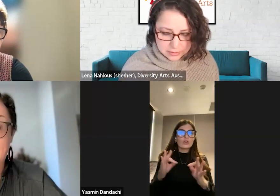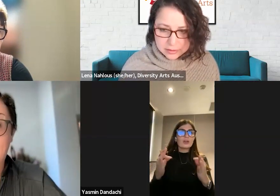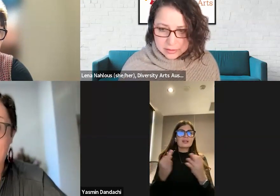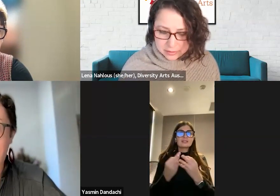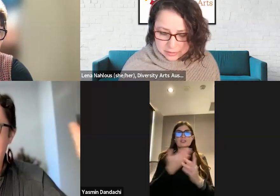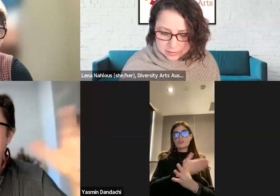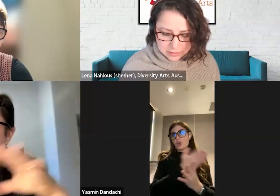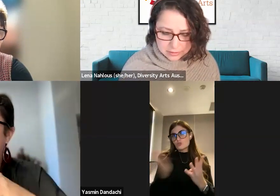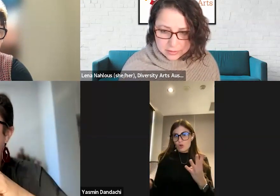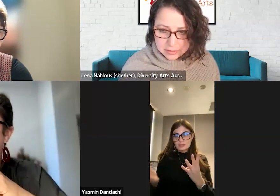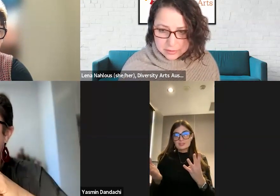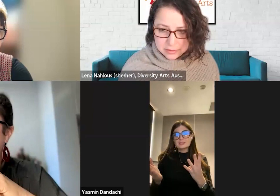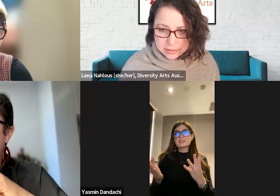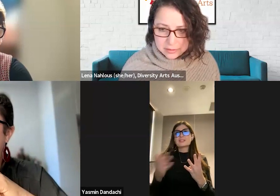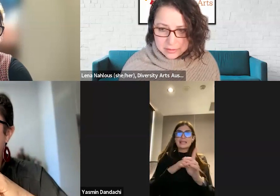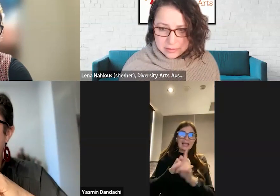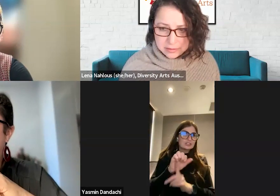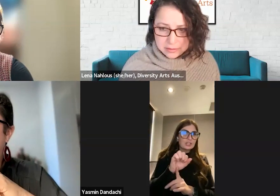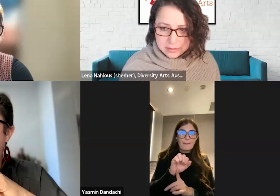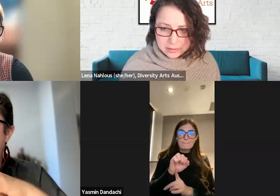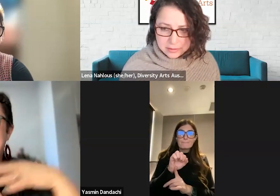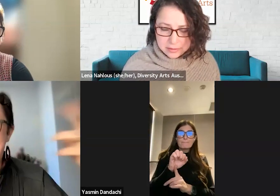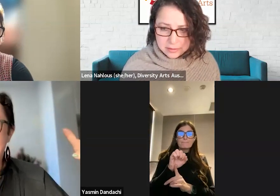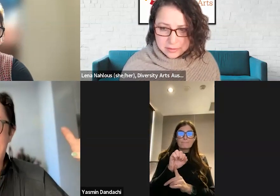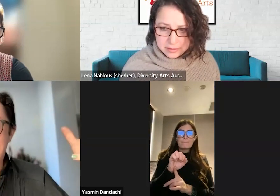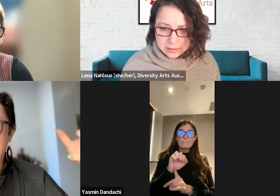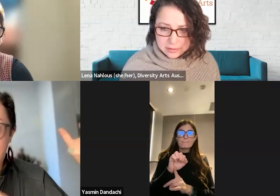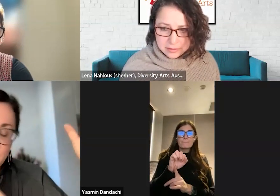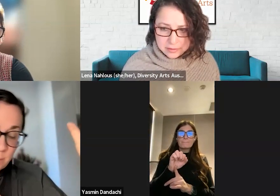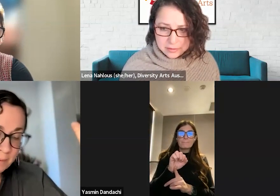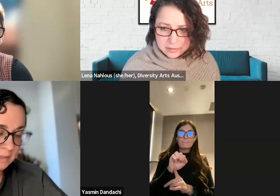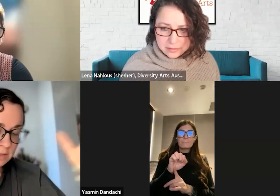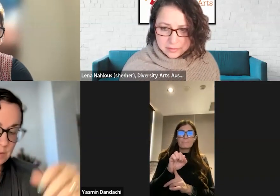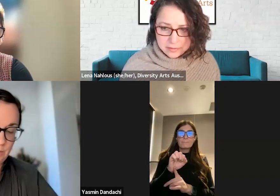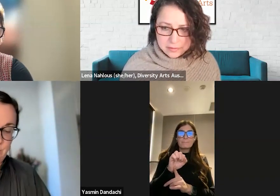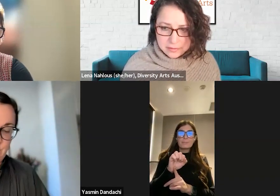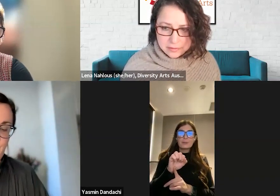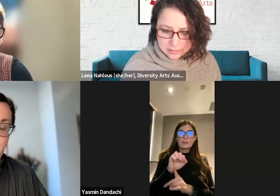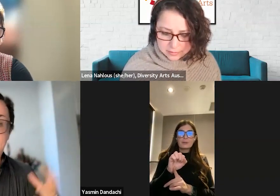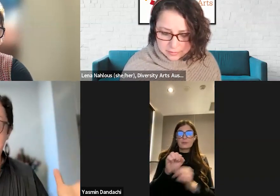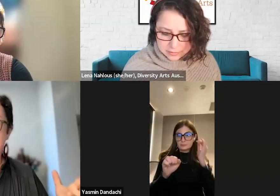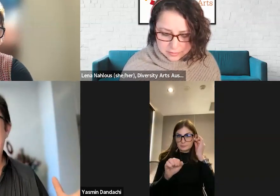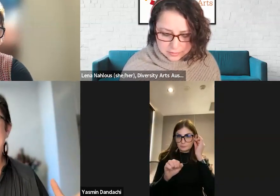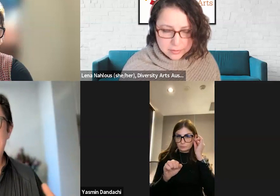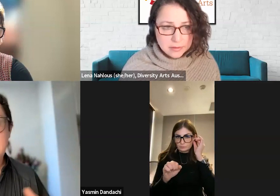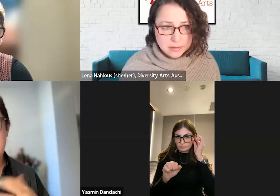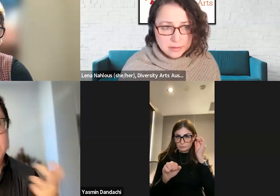thanks in no small part to national policy directions,